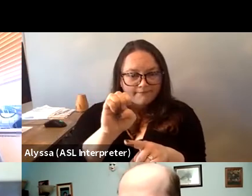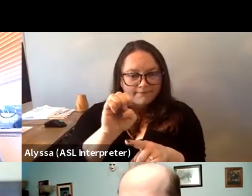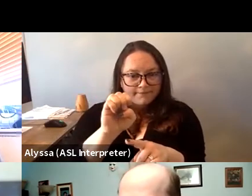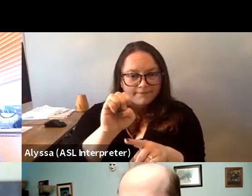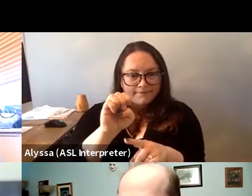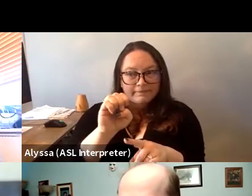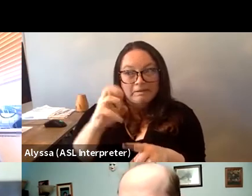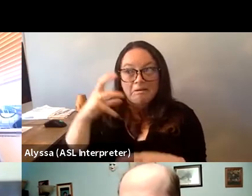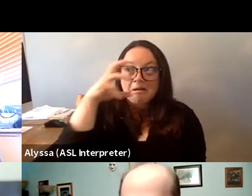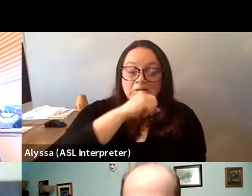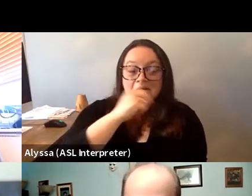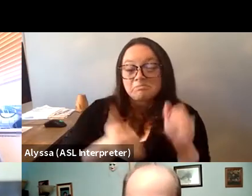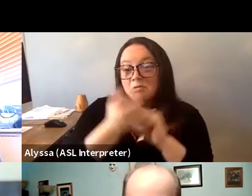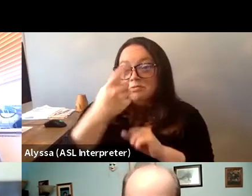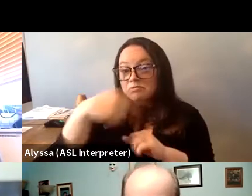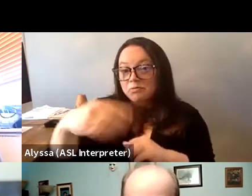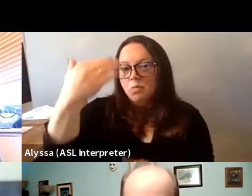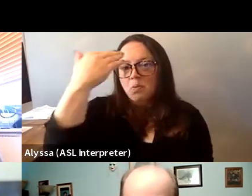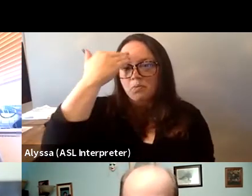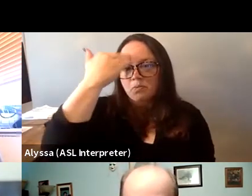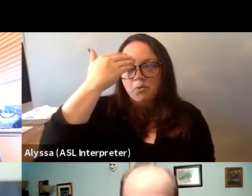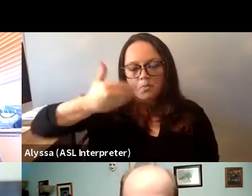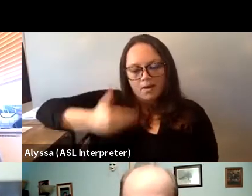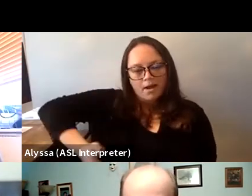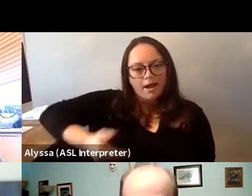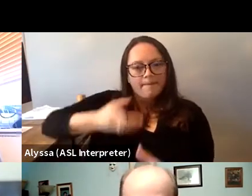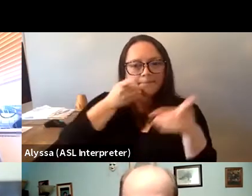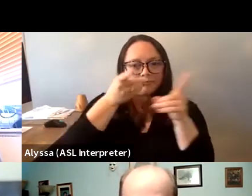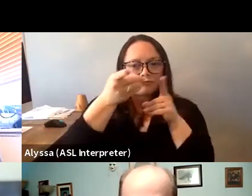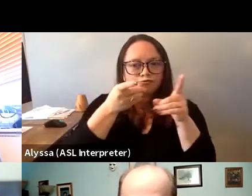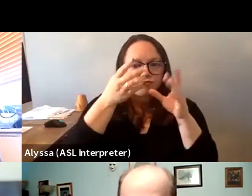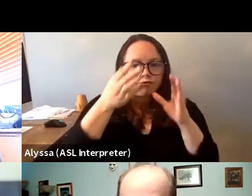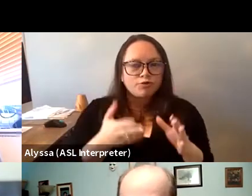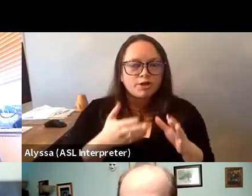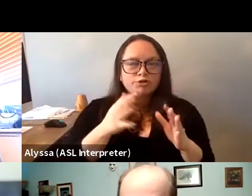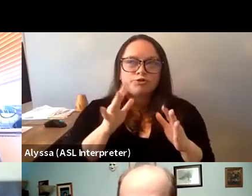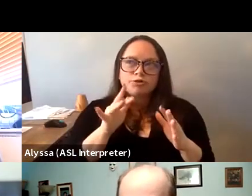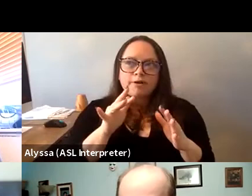most of you know that I'm the director of Access-Ability